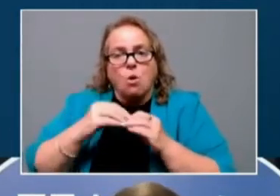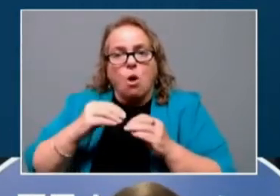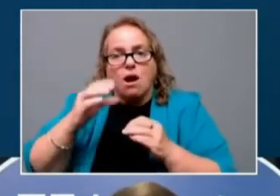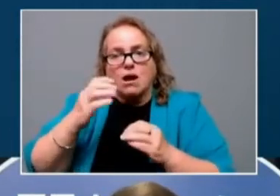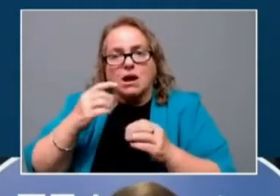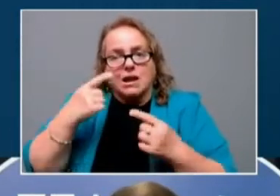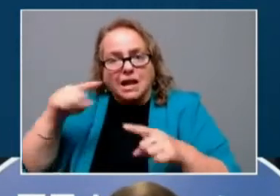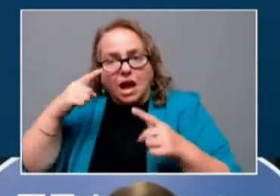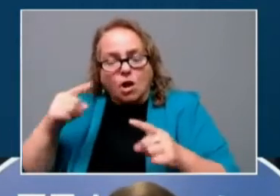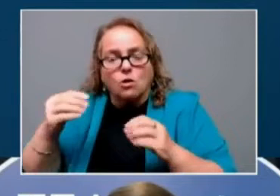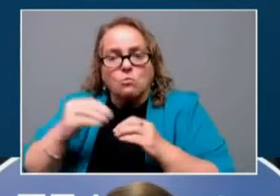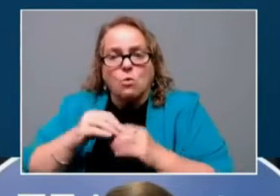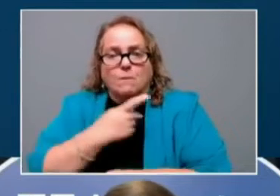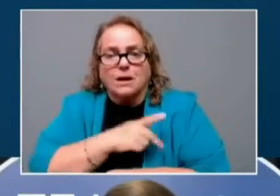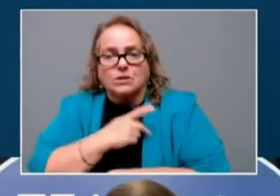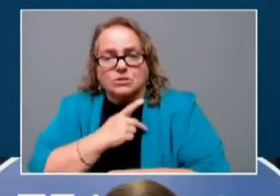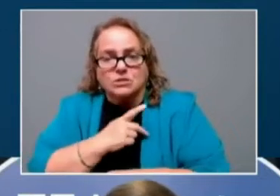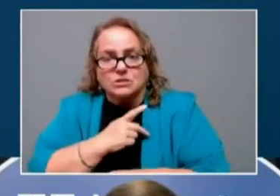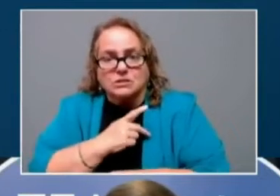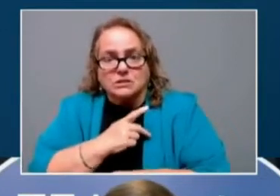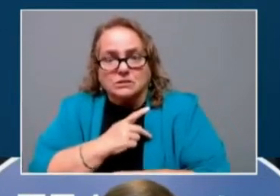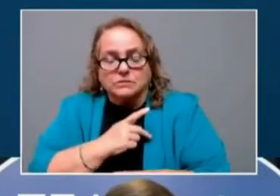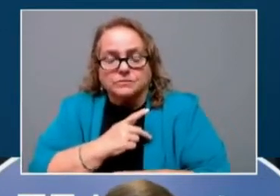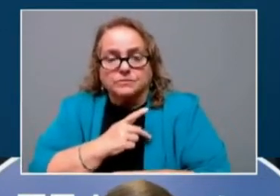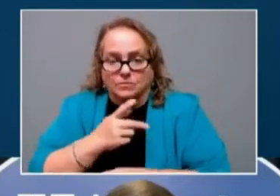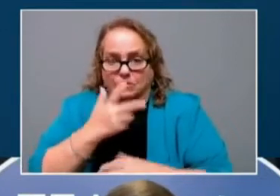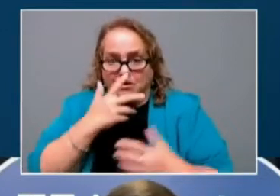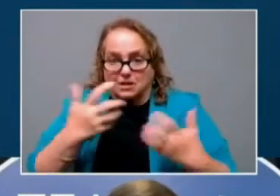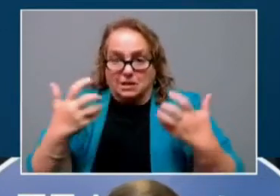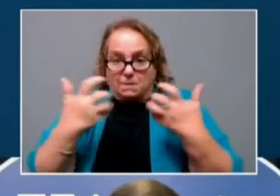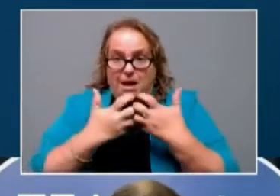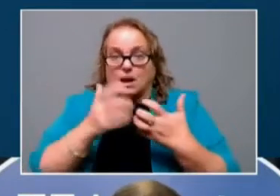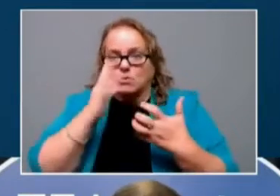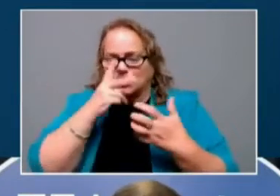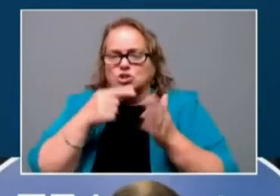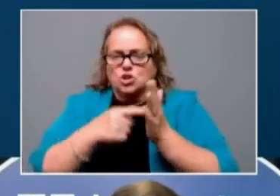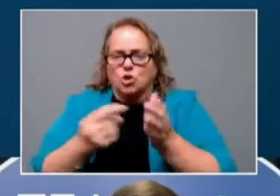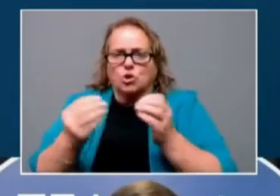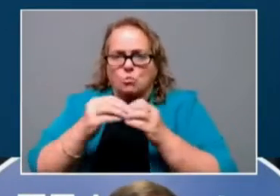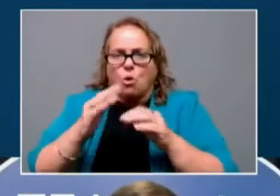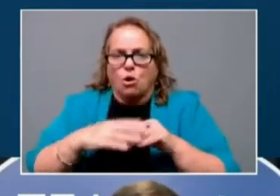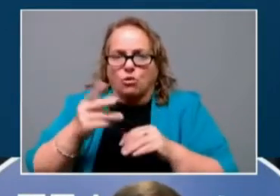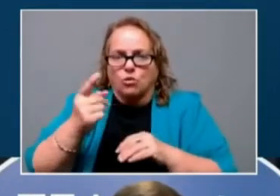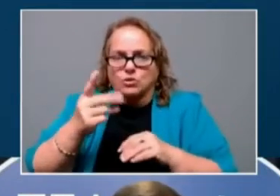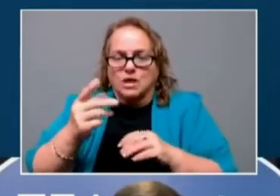we'll show you locations on thursday with testing. We go in and we take over